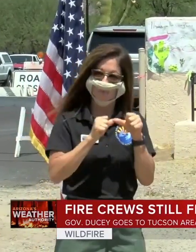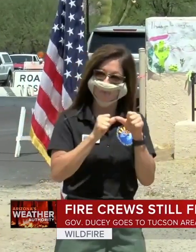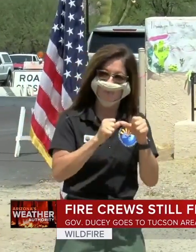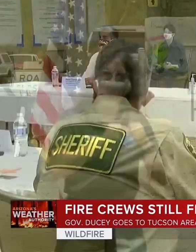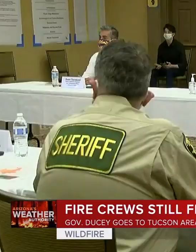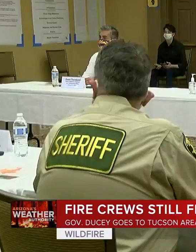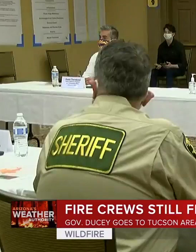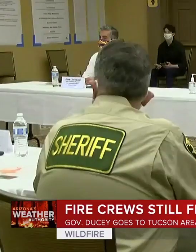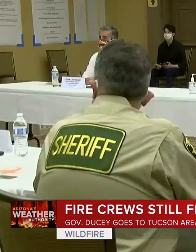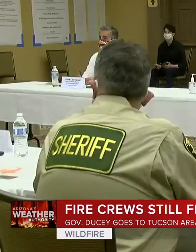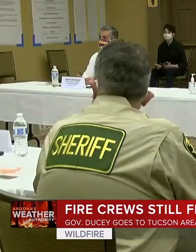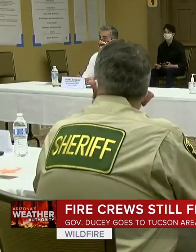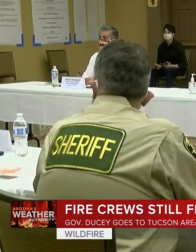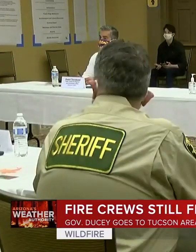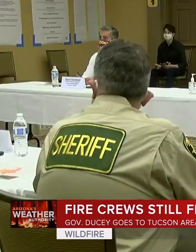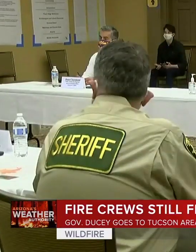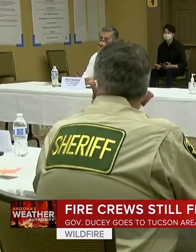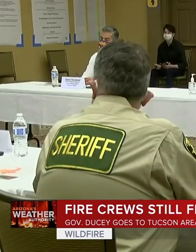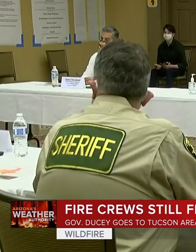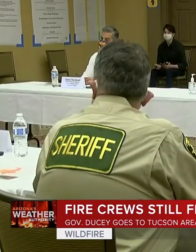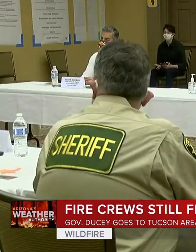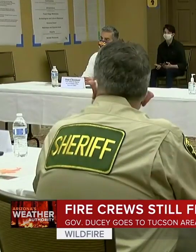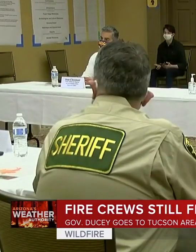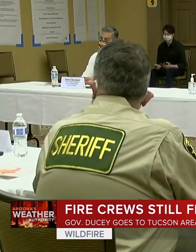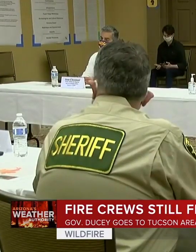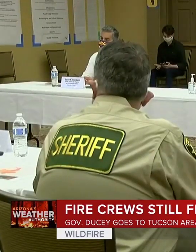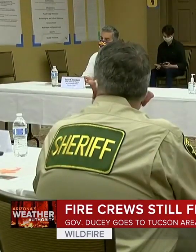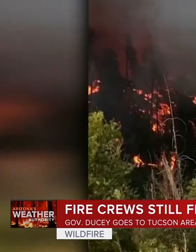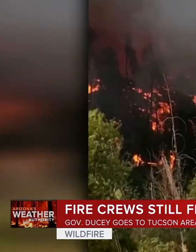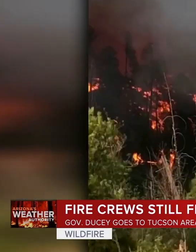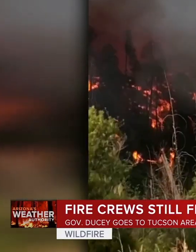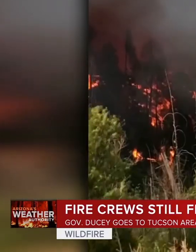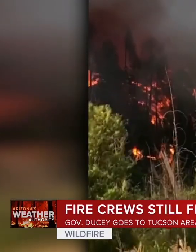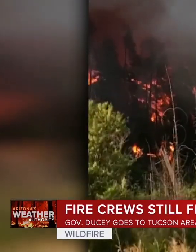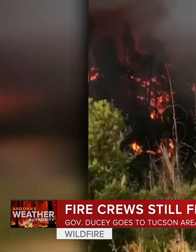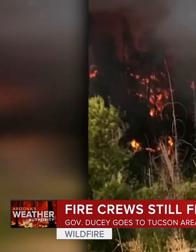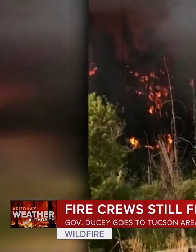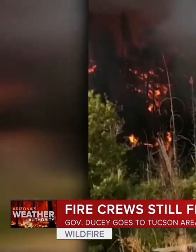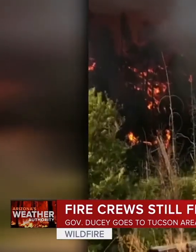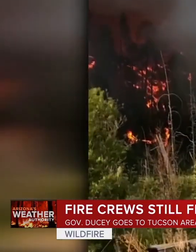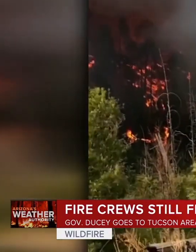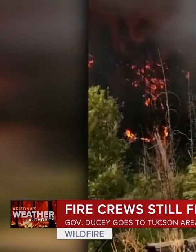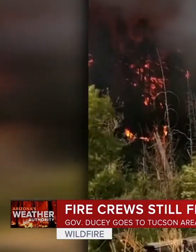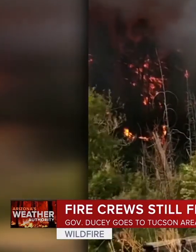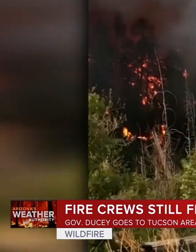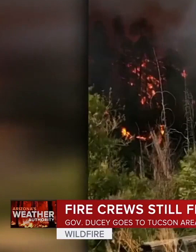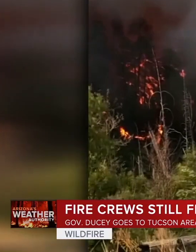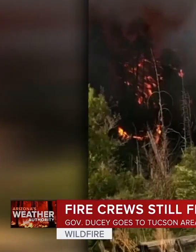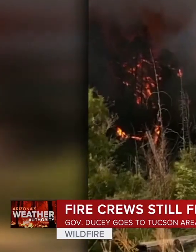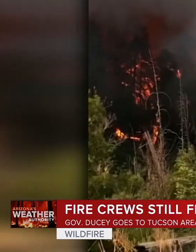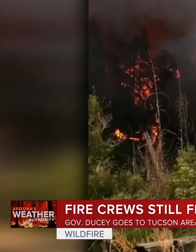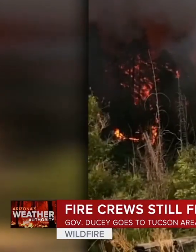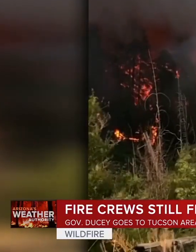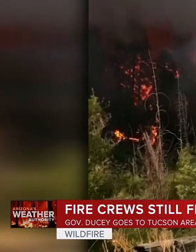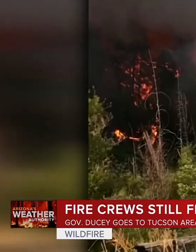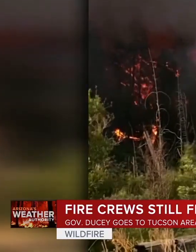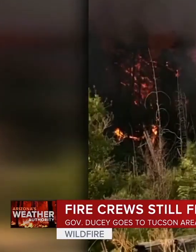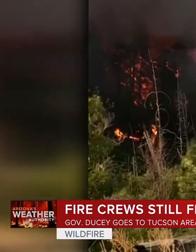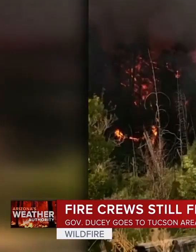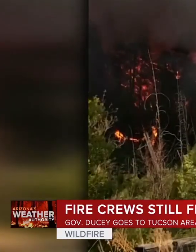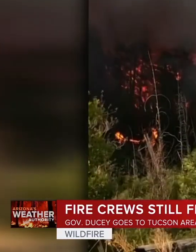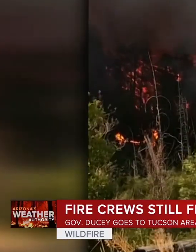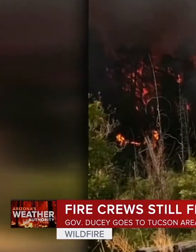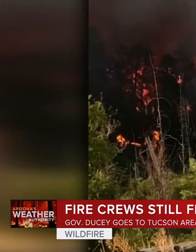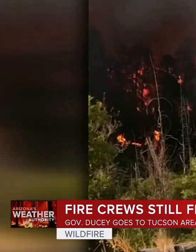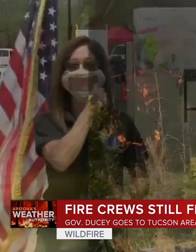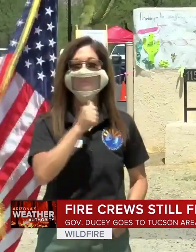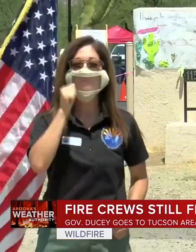HE VISITED CREWS ON THE BIGHORN FIRE, NOW ABOUT 60,000 ACRES.